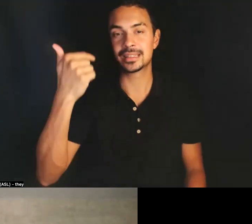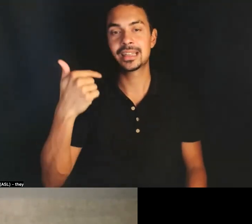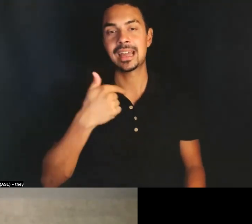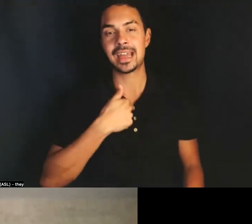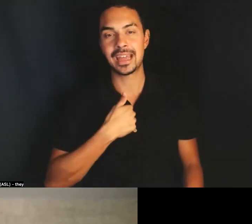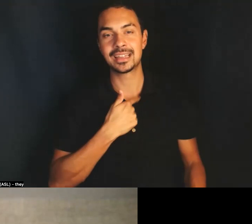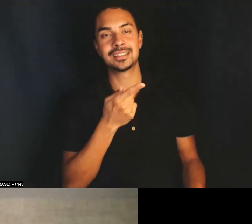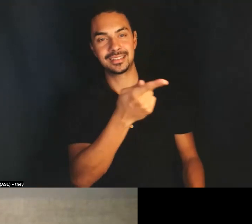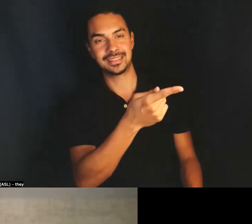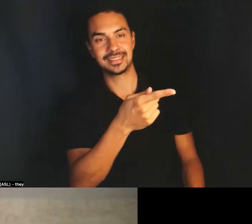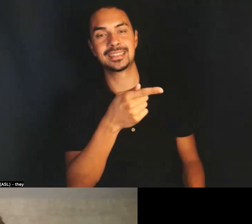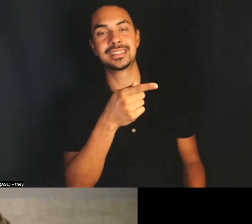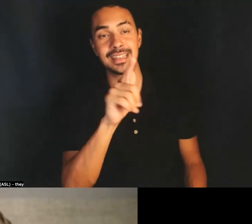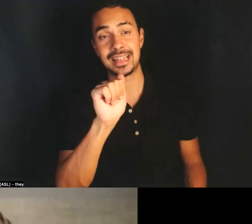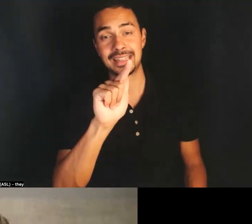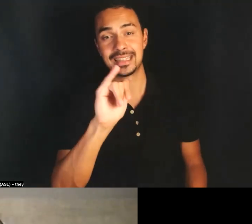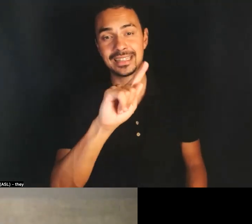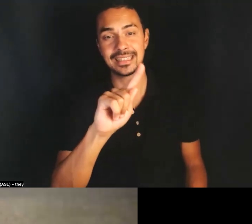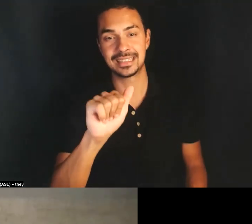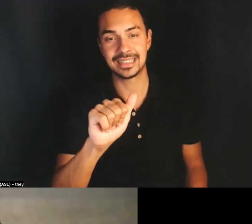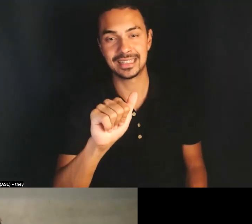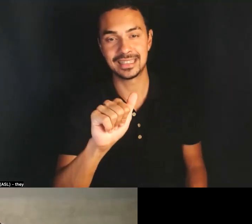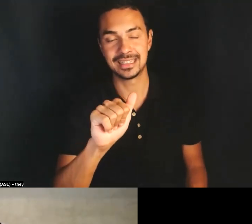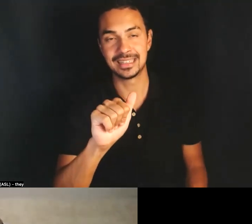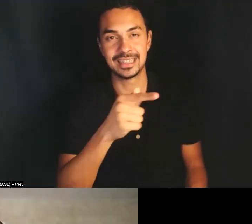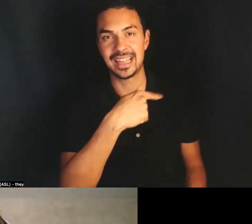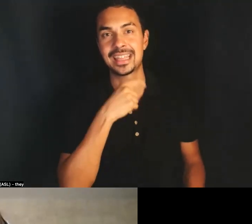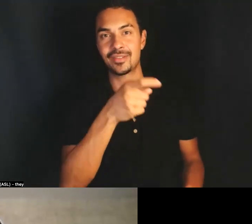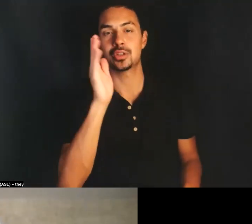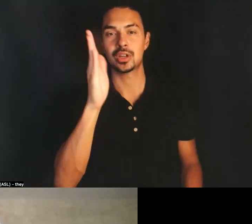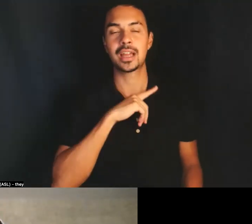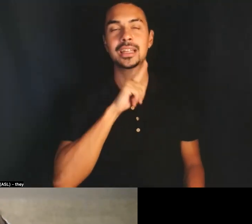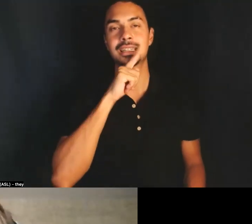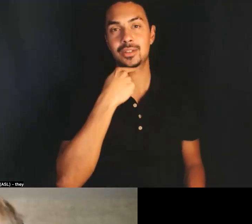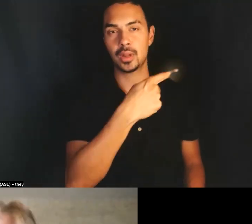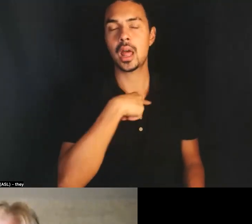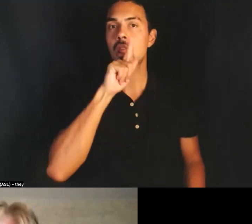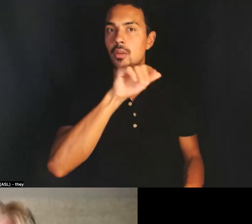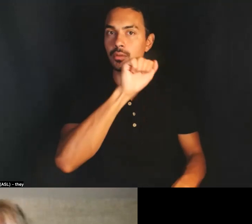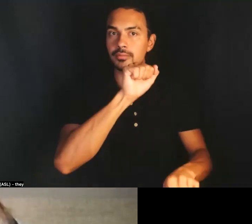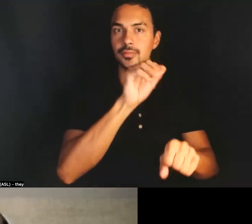is also ironic because the reason I'm giving this talk today, is because I befriended Aliza Shvarts and